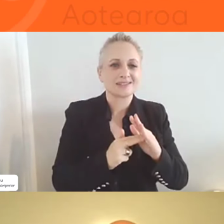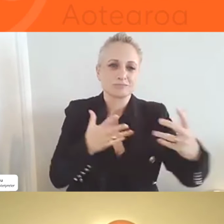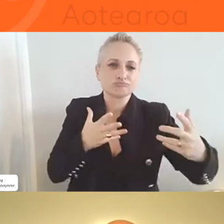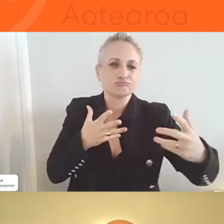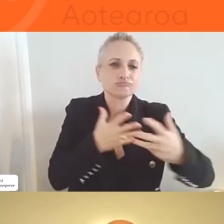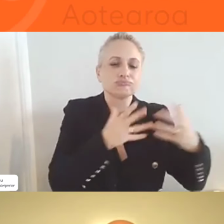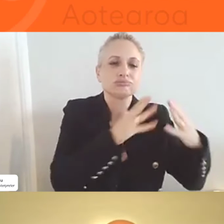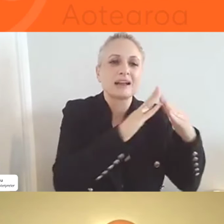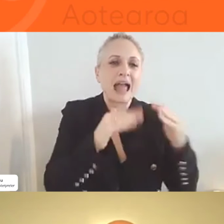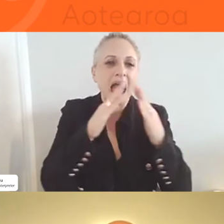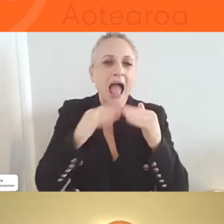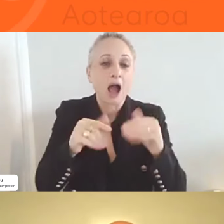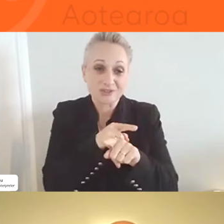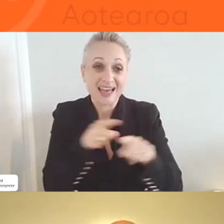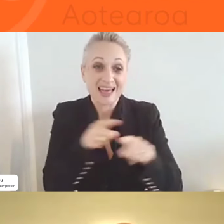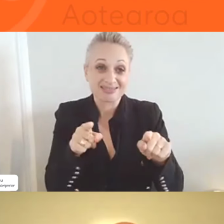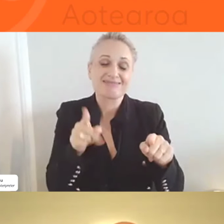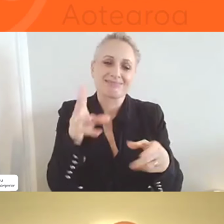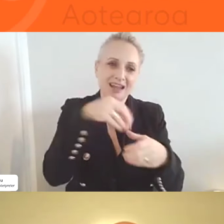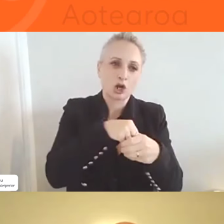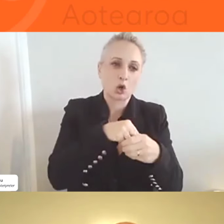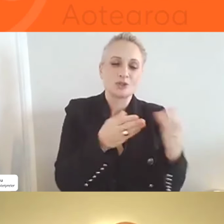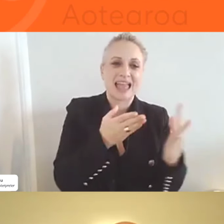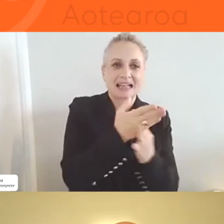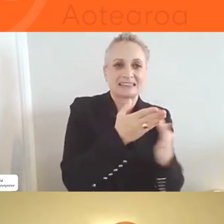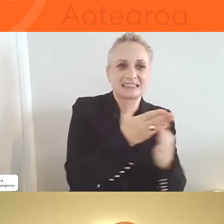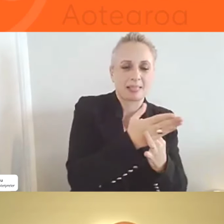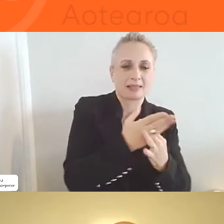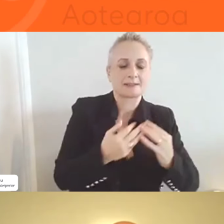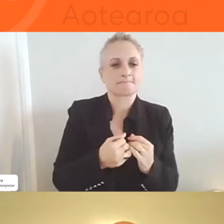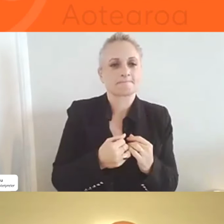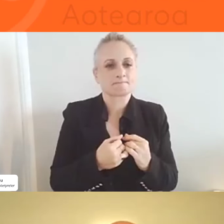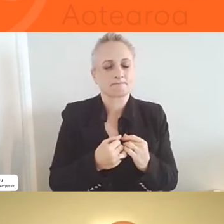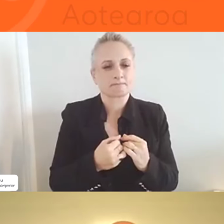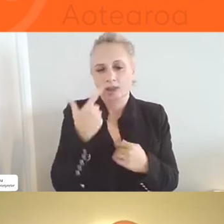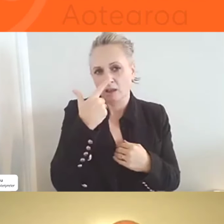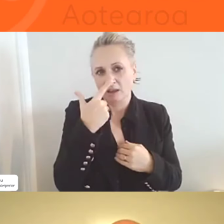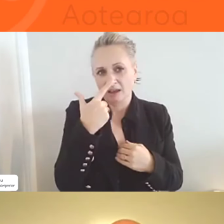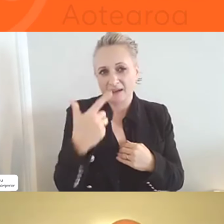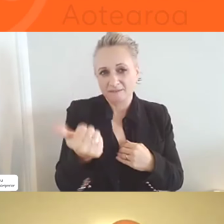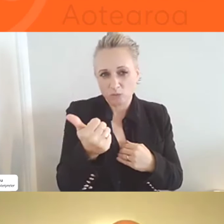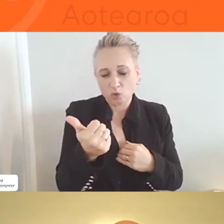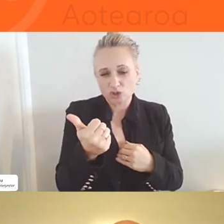that is hardwired in there. Unfortunately many of the current policy settings